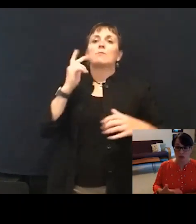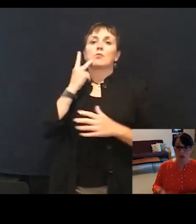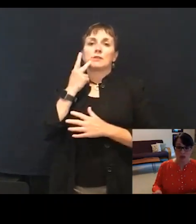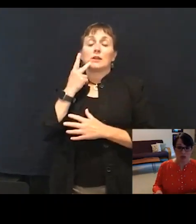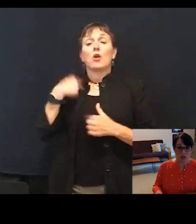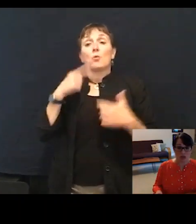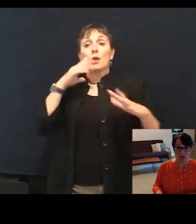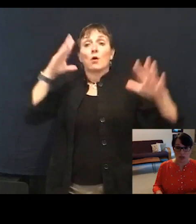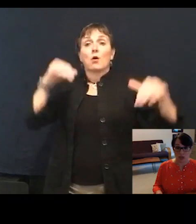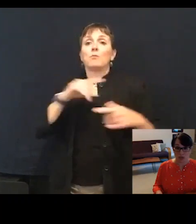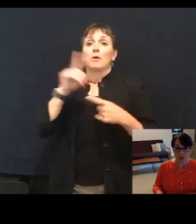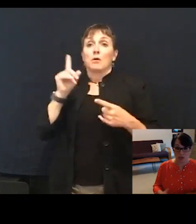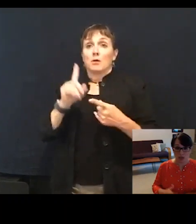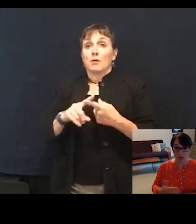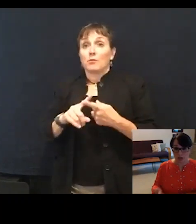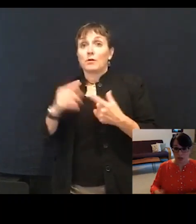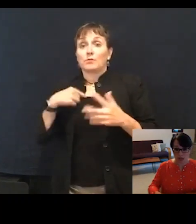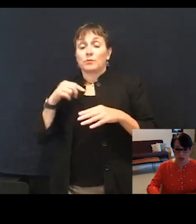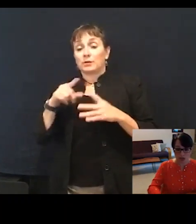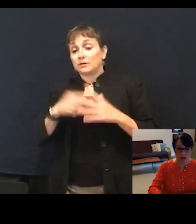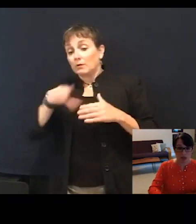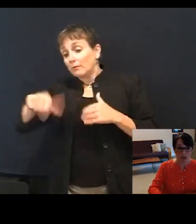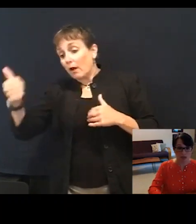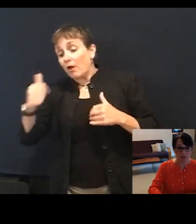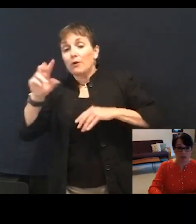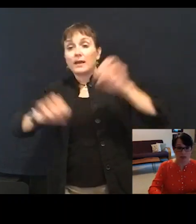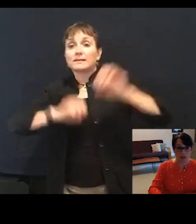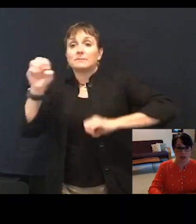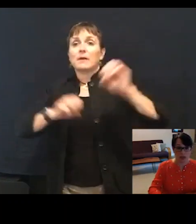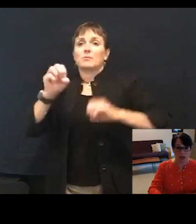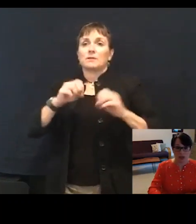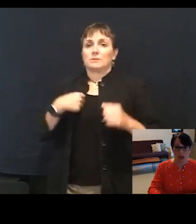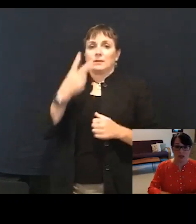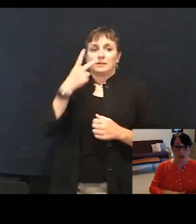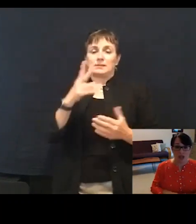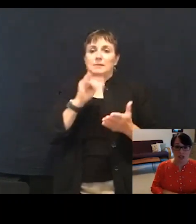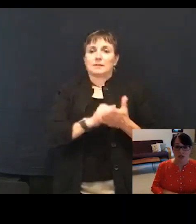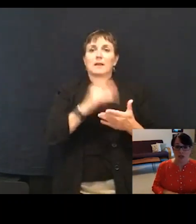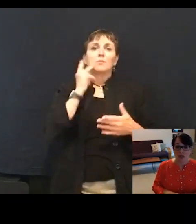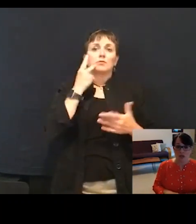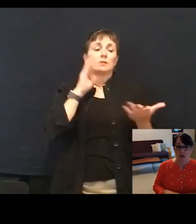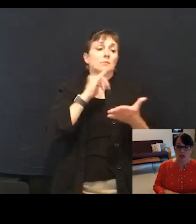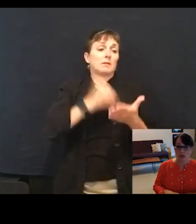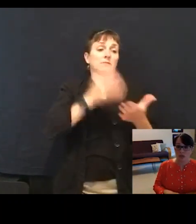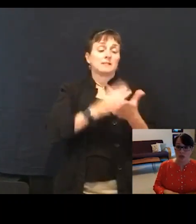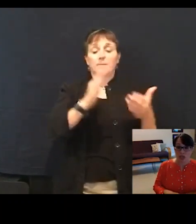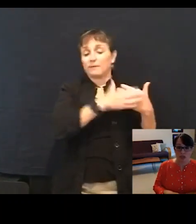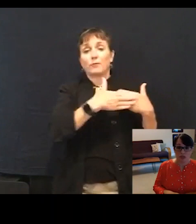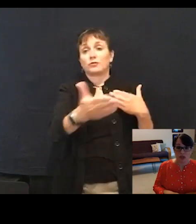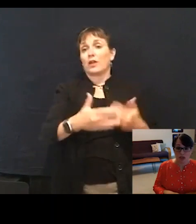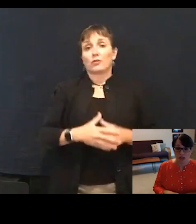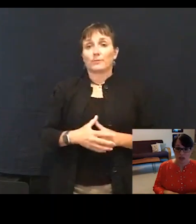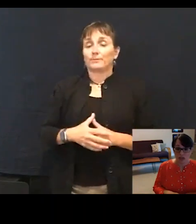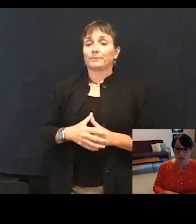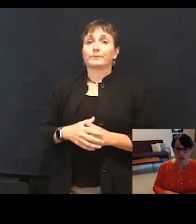of that truncated protein may be eliminated altogether. And finally, we show that the dual AAV5 vectors